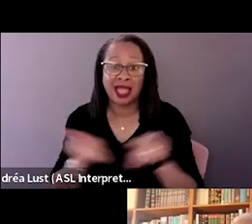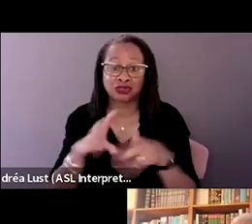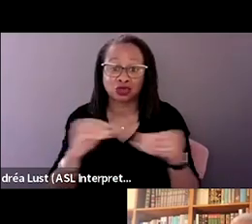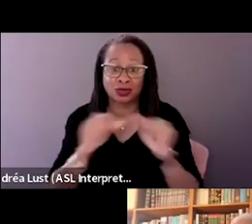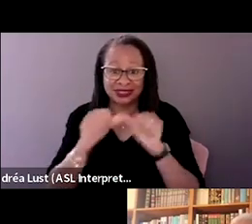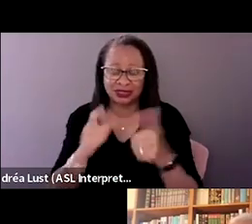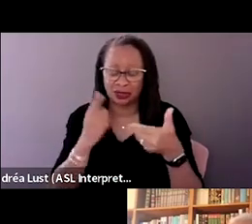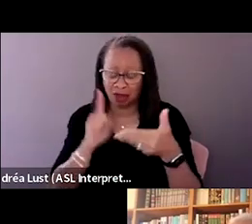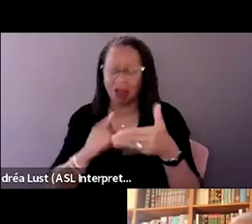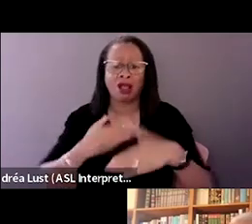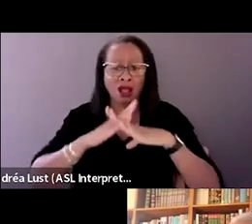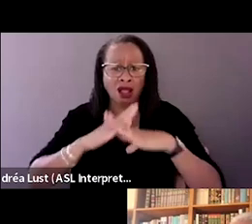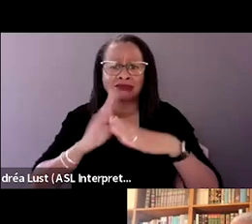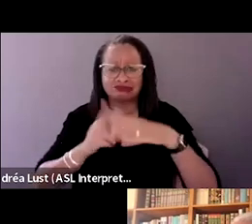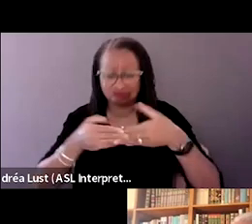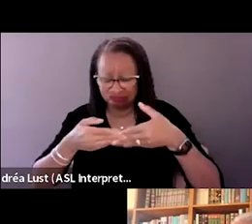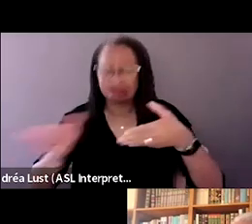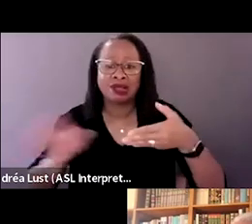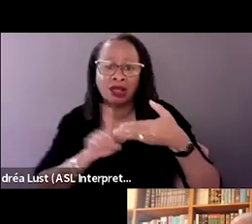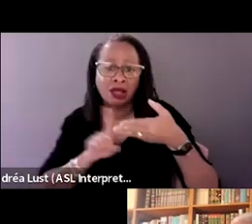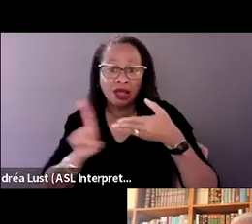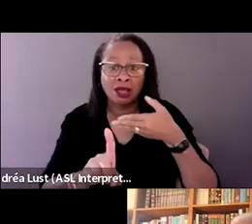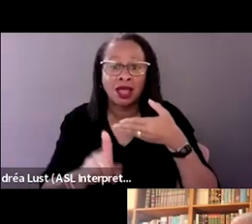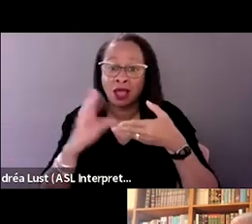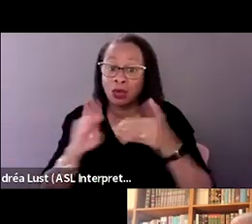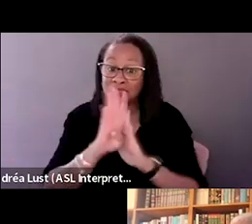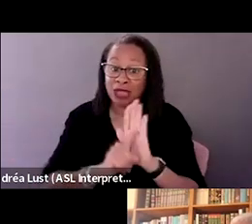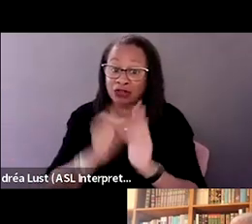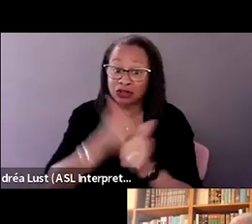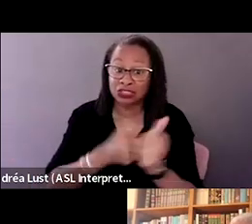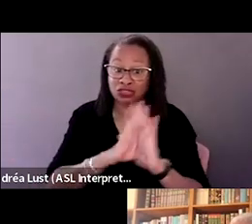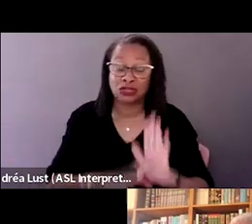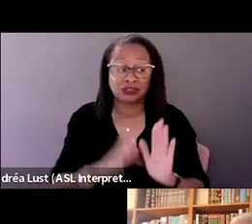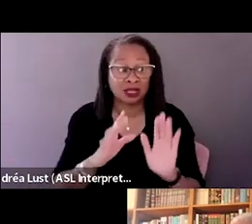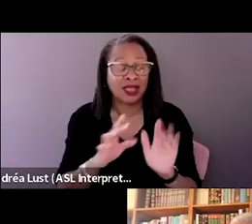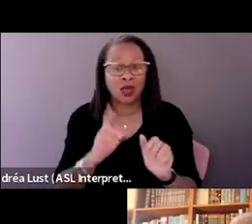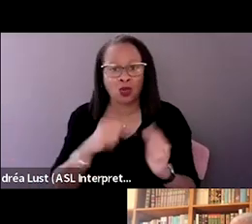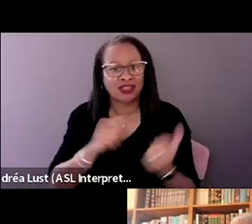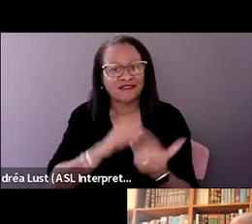What's their background and what does this tell us about what they might be facing as challenges and experiences in the coming time?